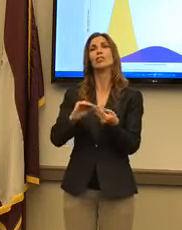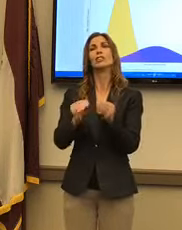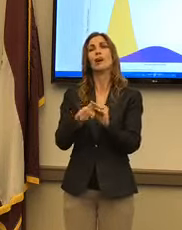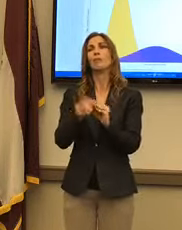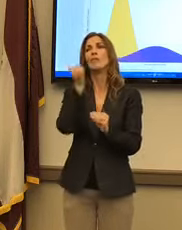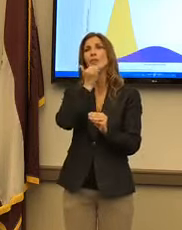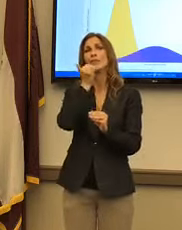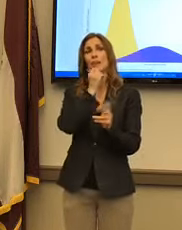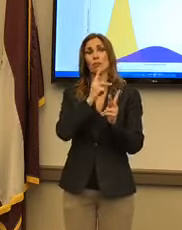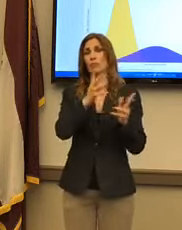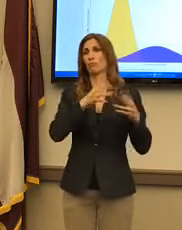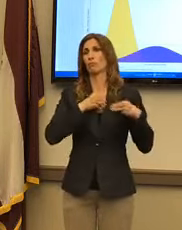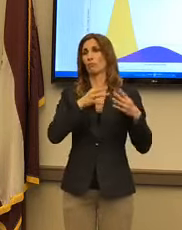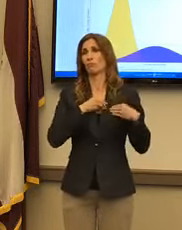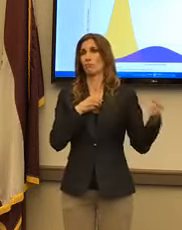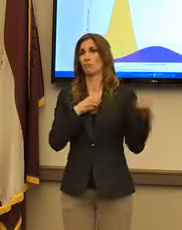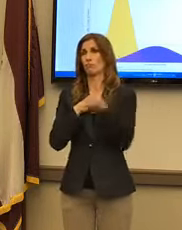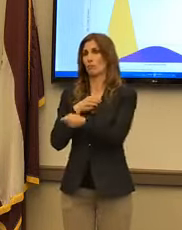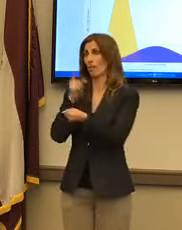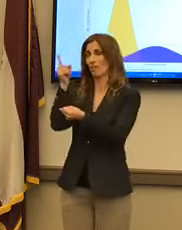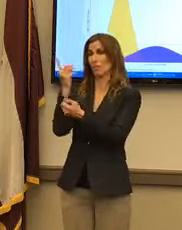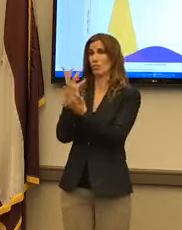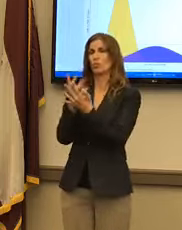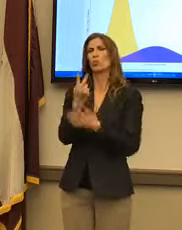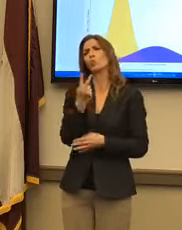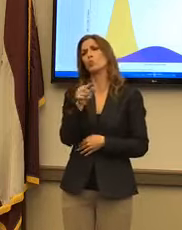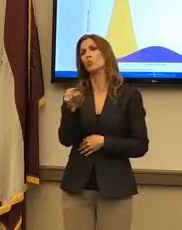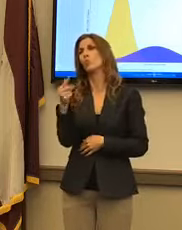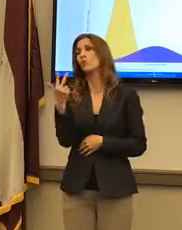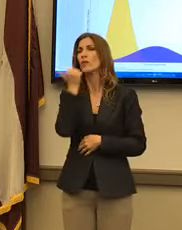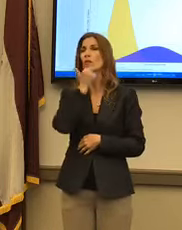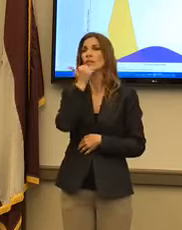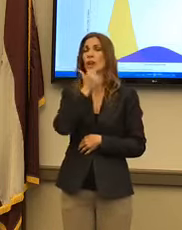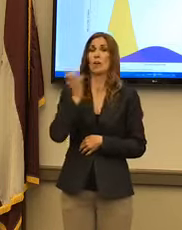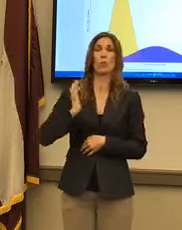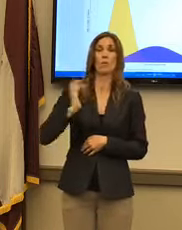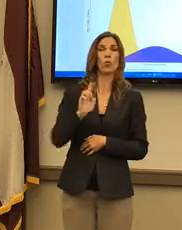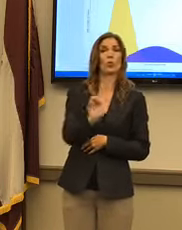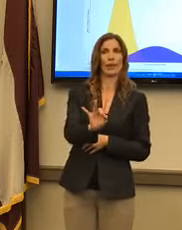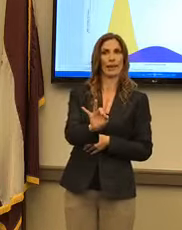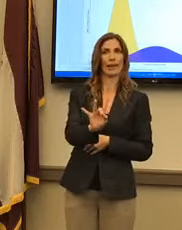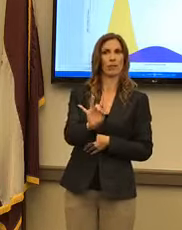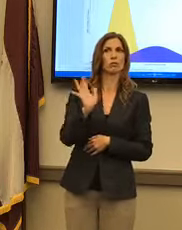commits is now two to three per day compared with 28 per day before March 12